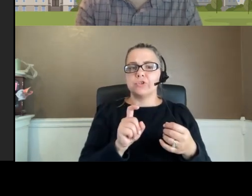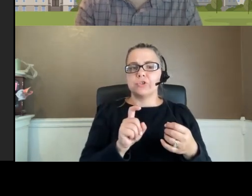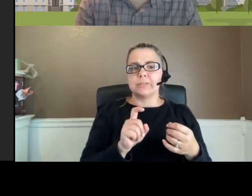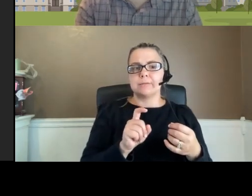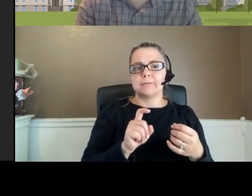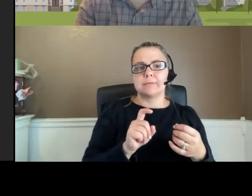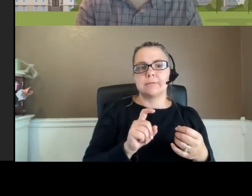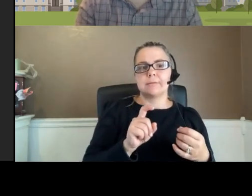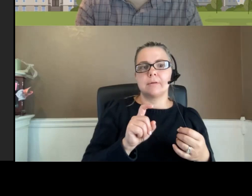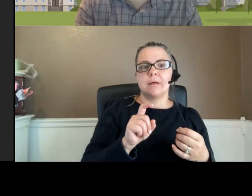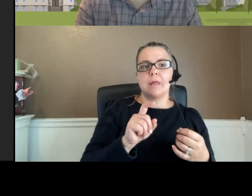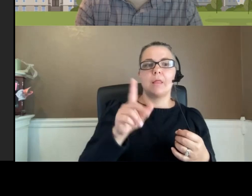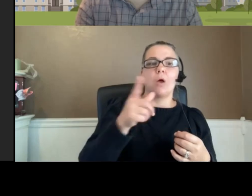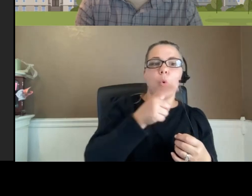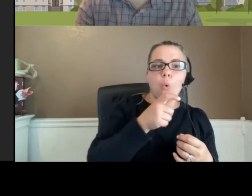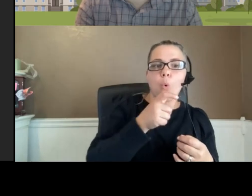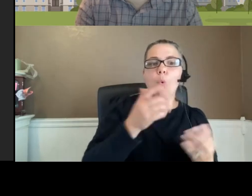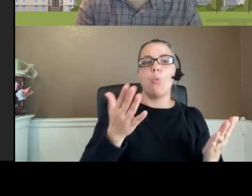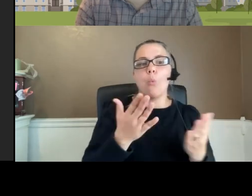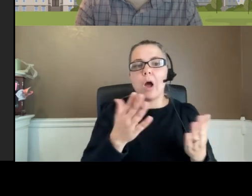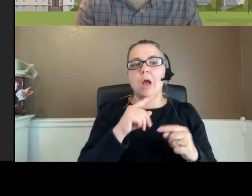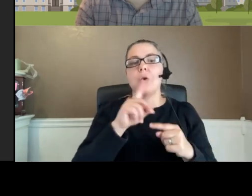you're looking at a page at this high level and you come in and you see something. Well